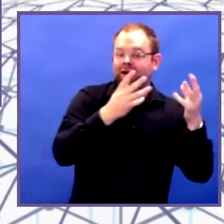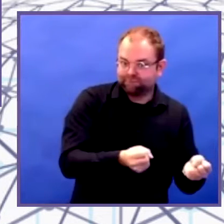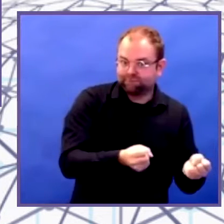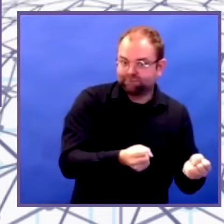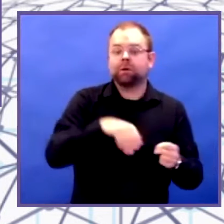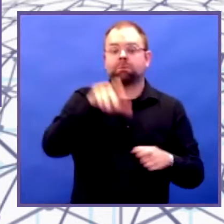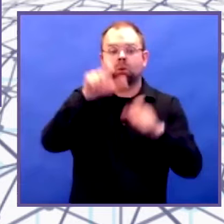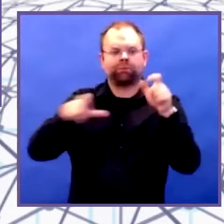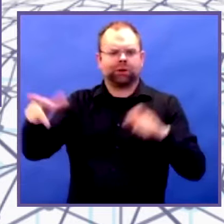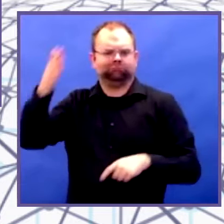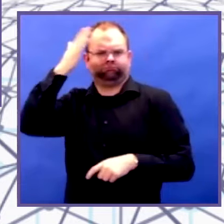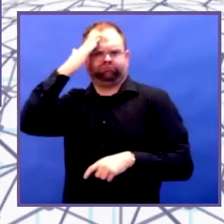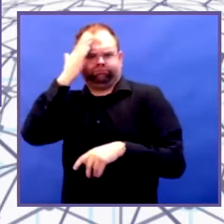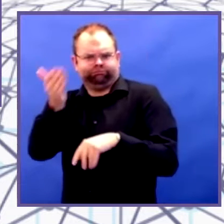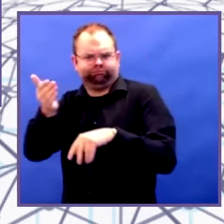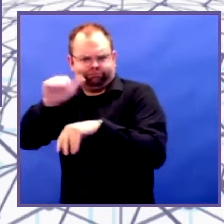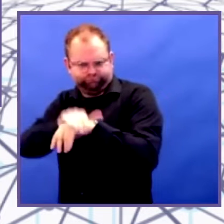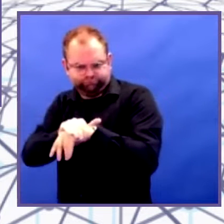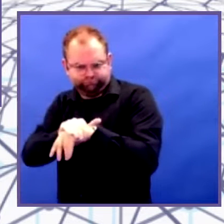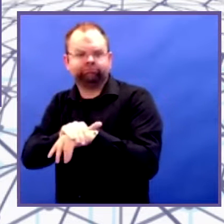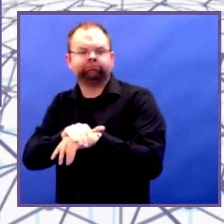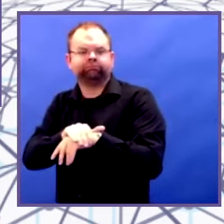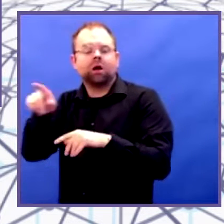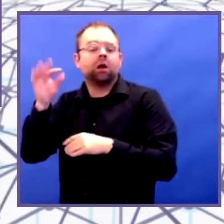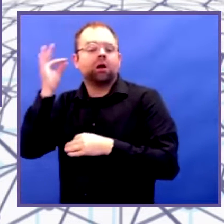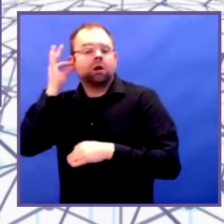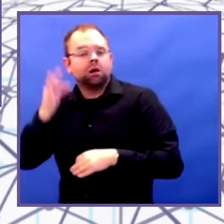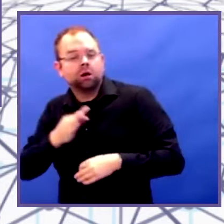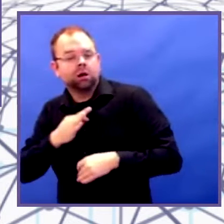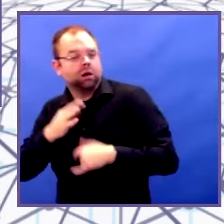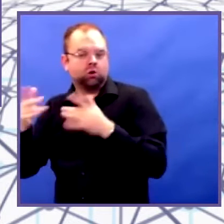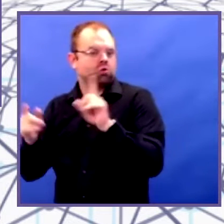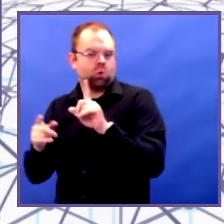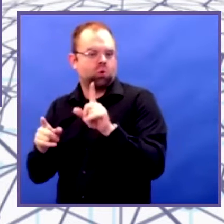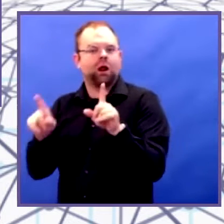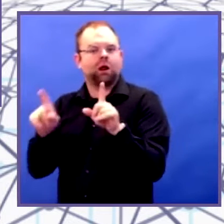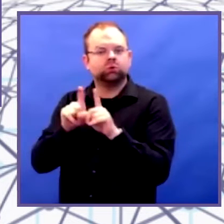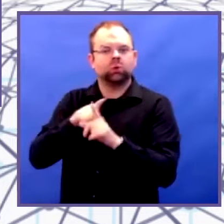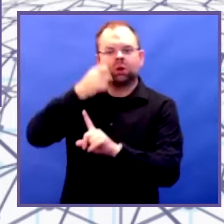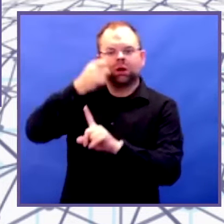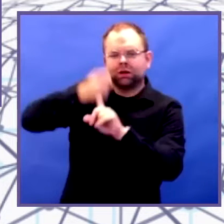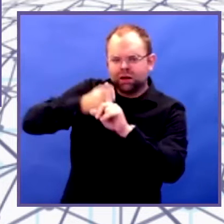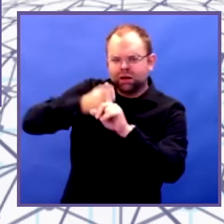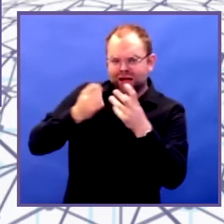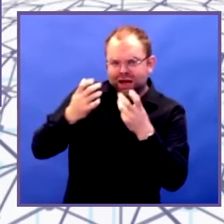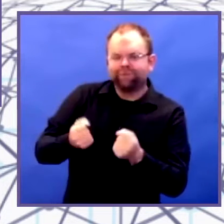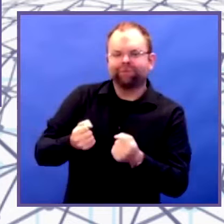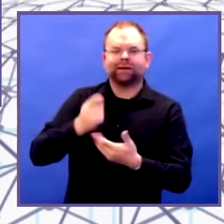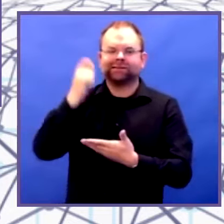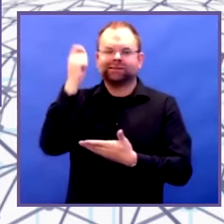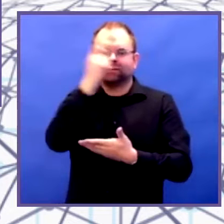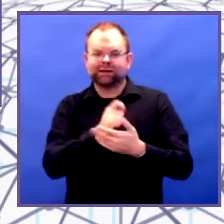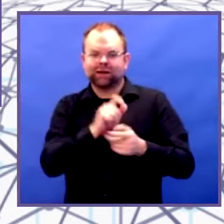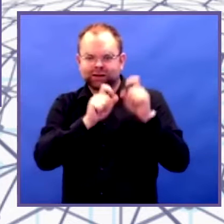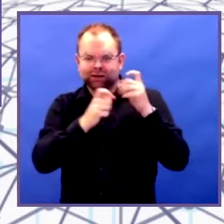far more literature, and most importantly, far more experienced clients and families to teach her.